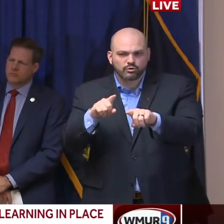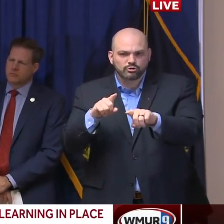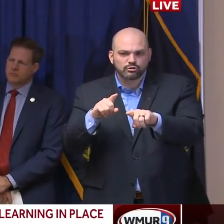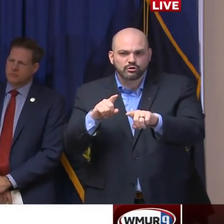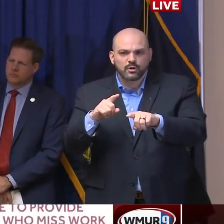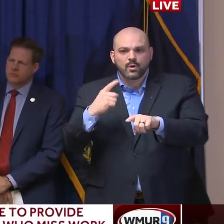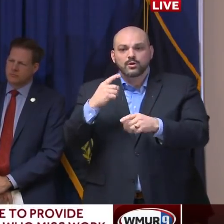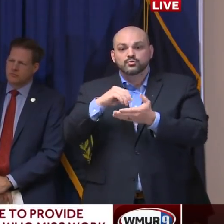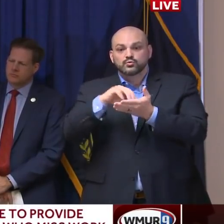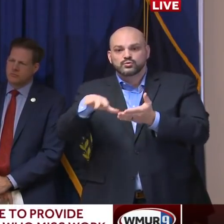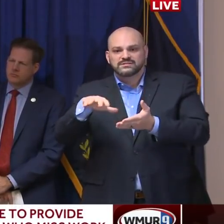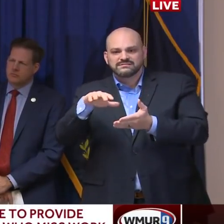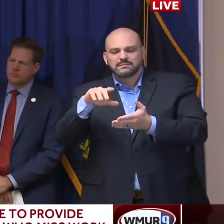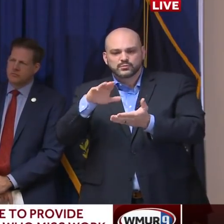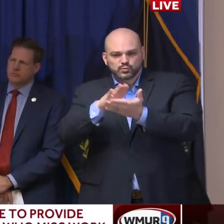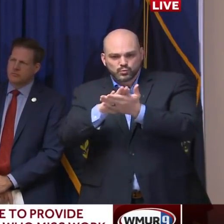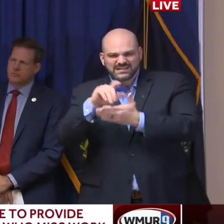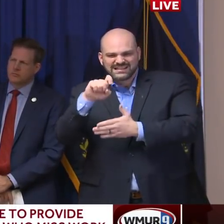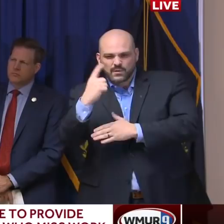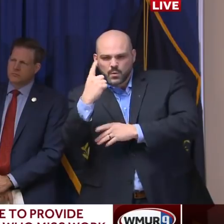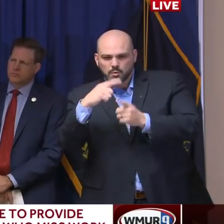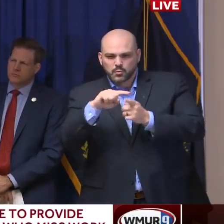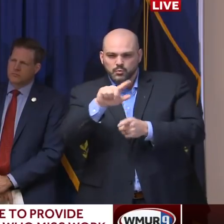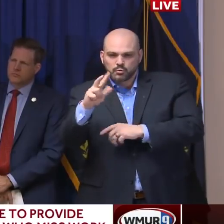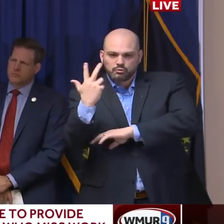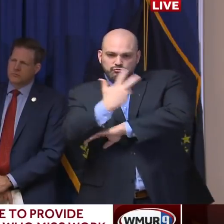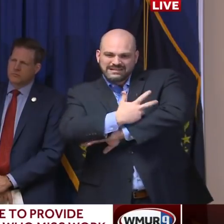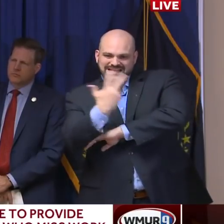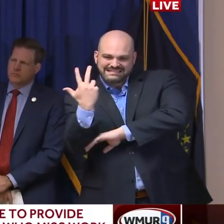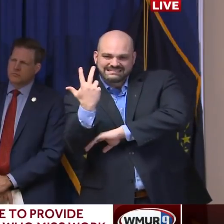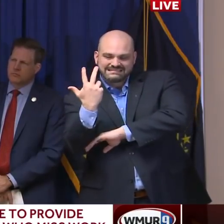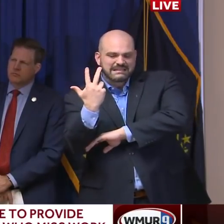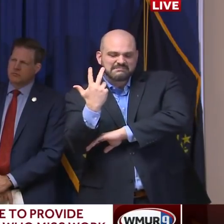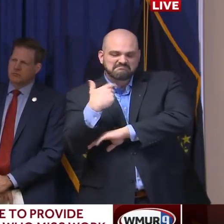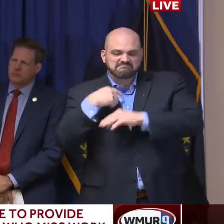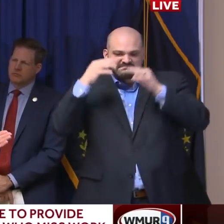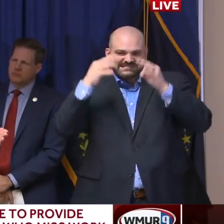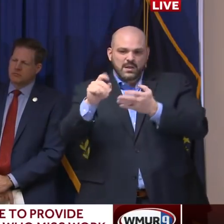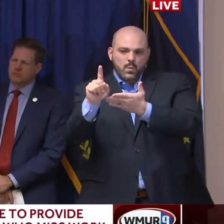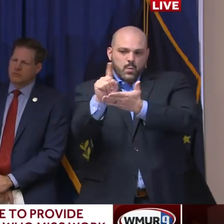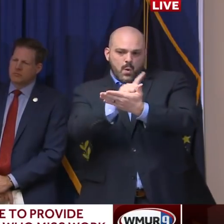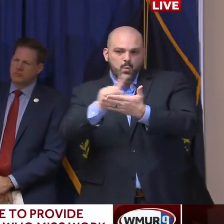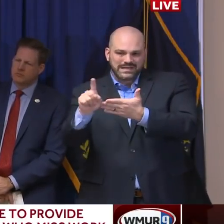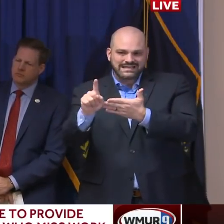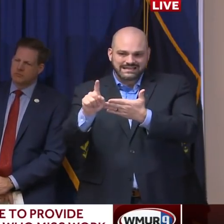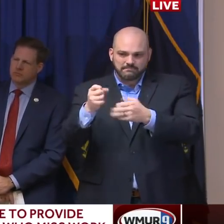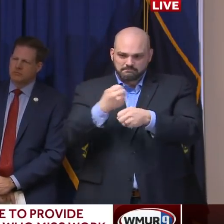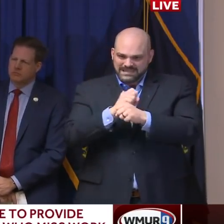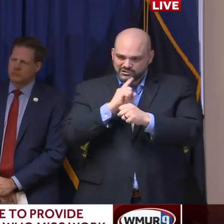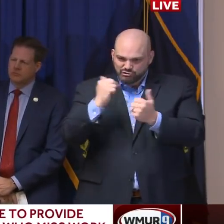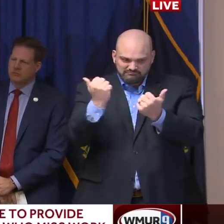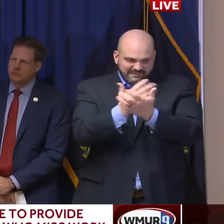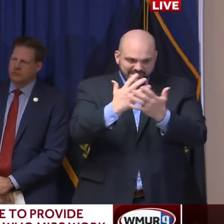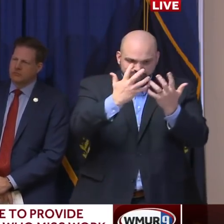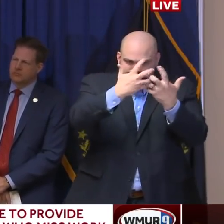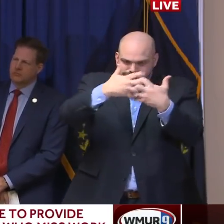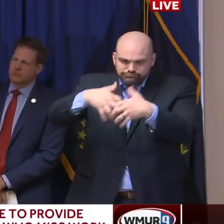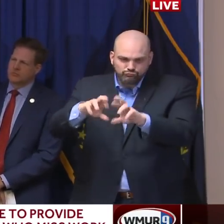IN THAT SURVEY NUMBER -- SURVEY DONE BEFORE THE ORDER, THEY SAID WE NEED ONE OR TWO DAYS TO GET READY.